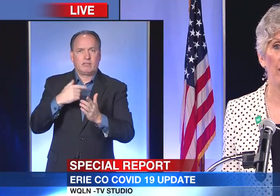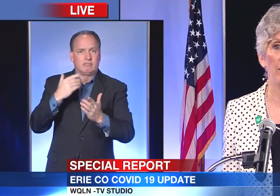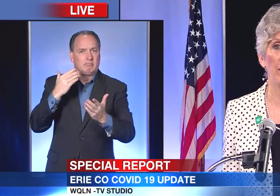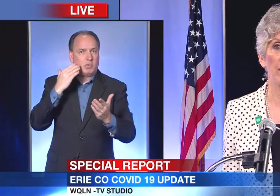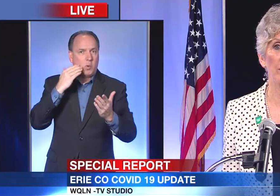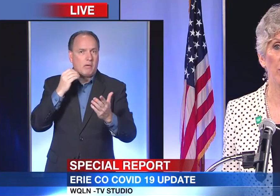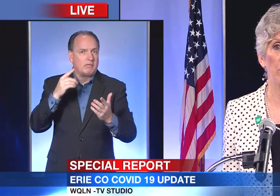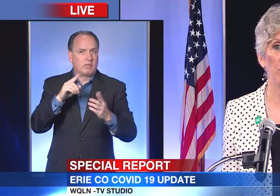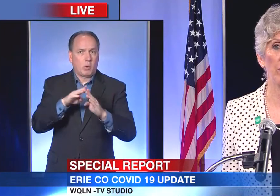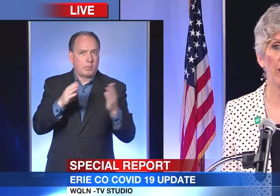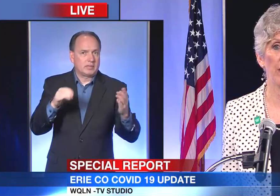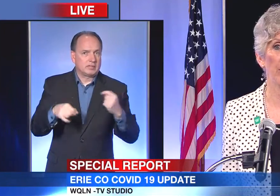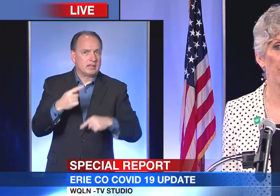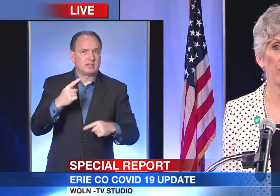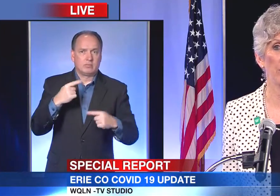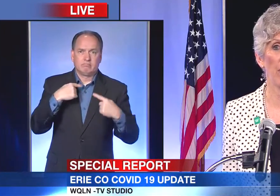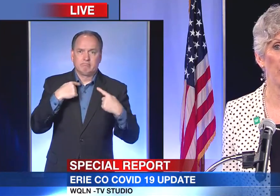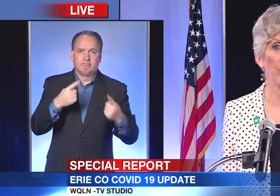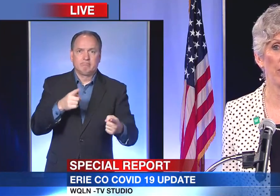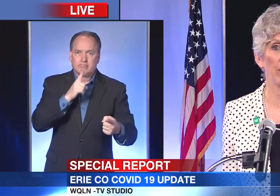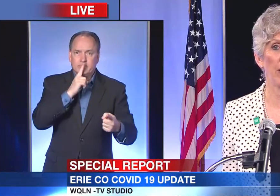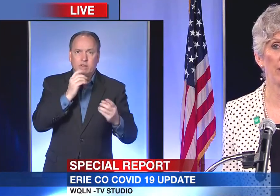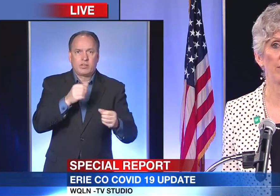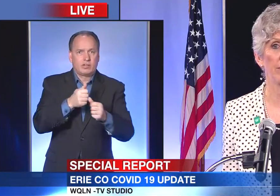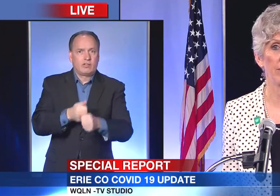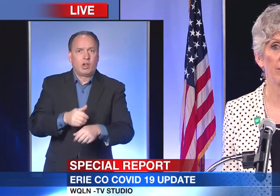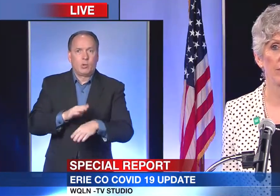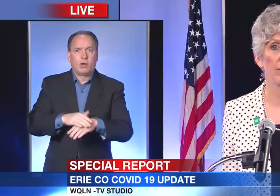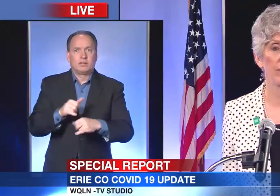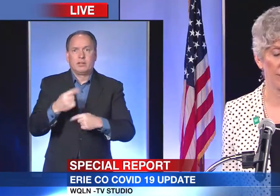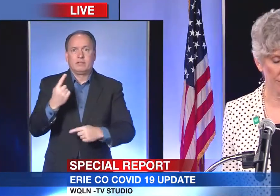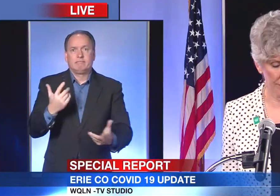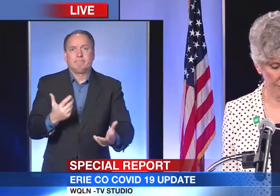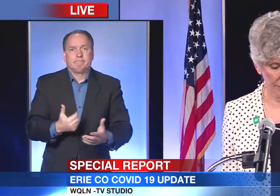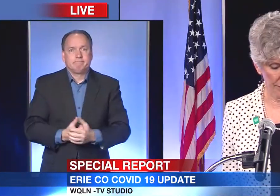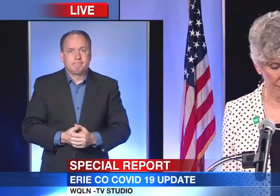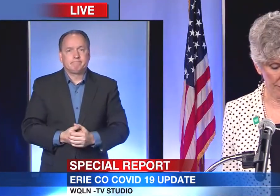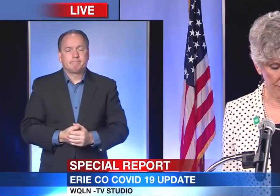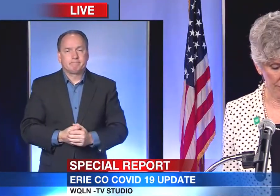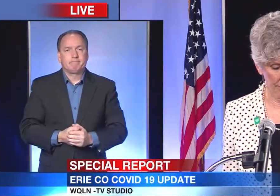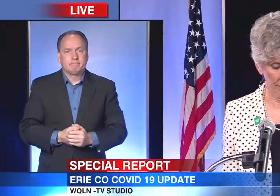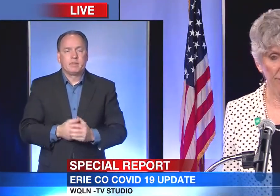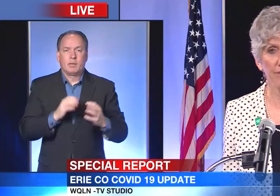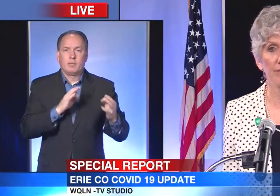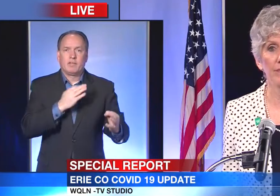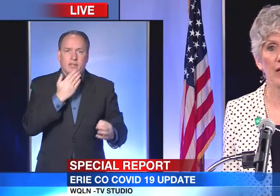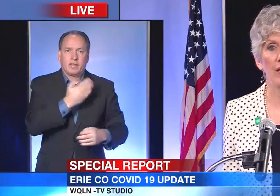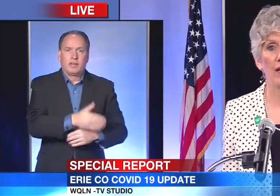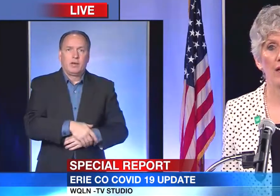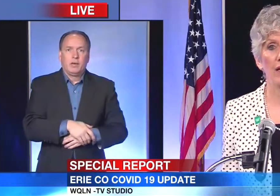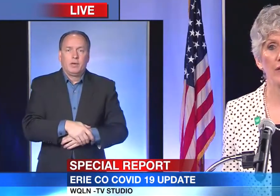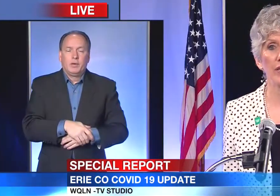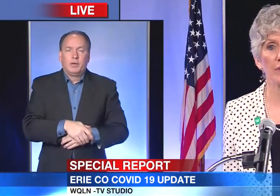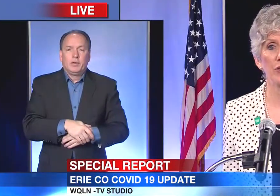SO WE'VE GOT NO COMPLAINTS OF ANY GARDEN CENTER OPEN THAT I'M AWARE OF, AND SO WE HAVE HAD NOTHING TO FOLLOW UP ON TODAY.